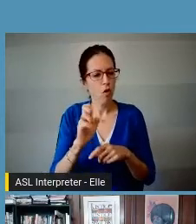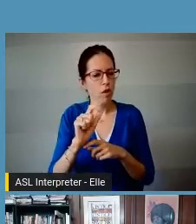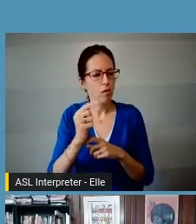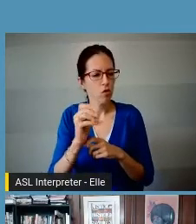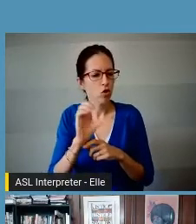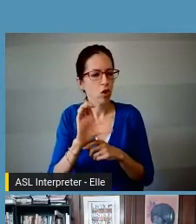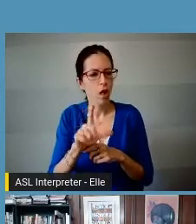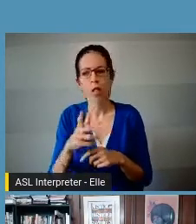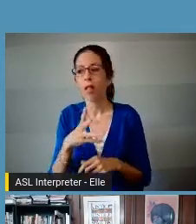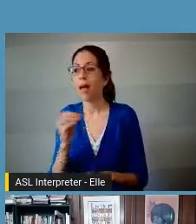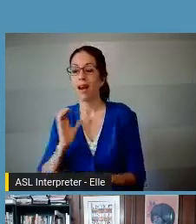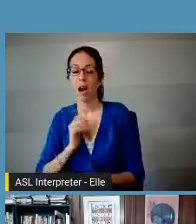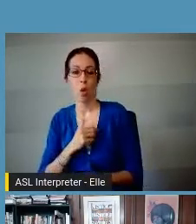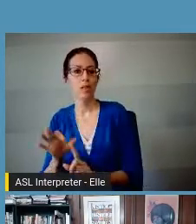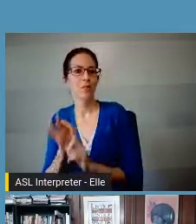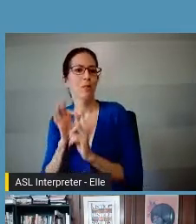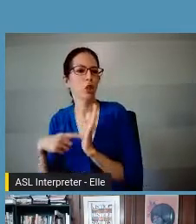through this.